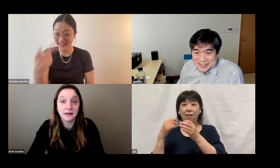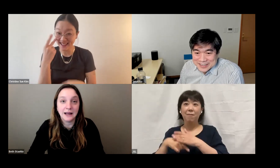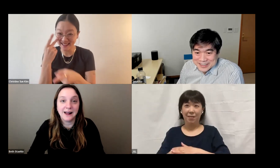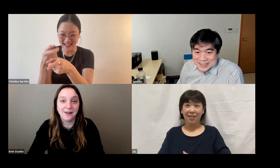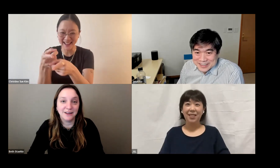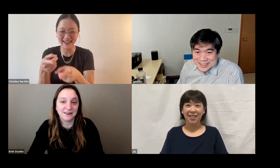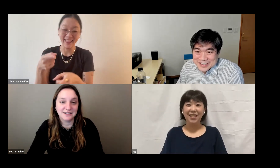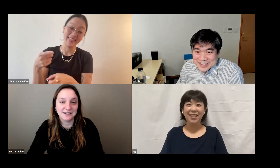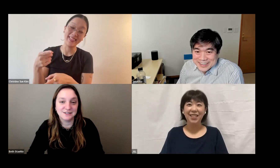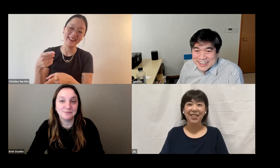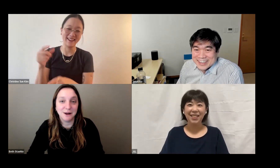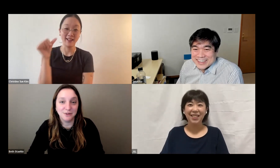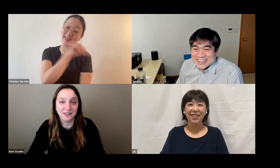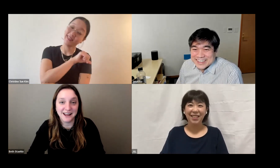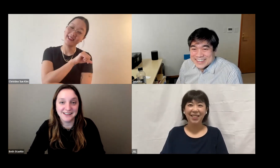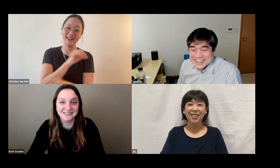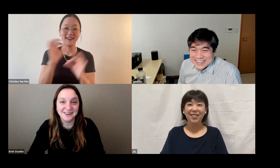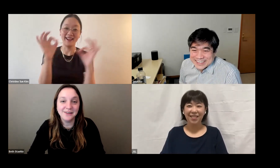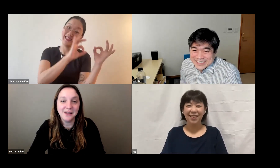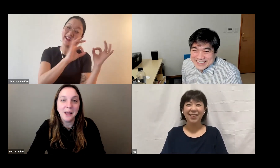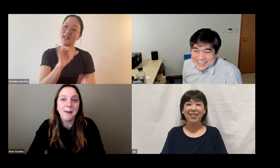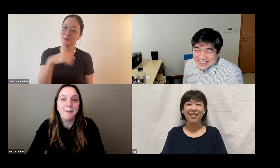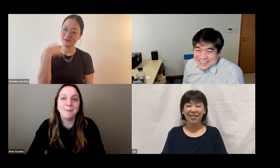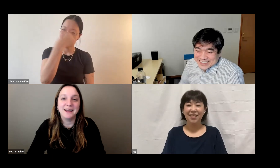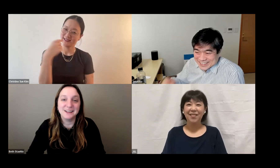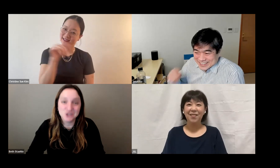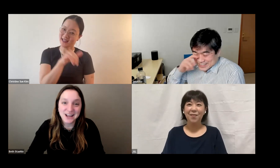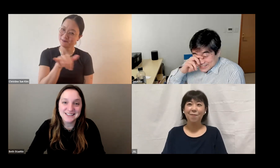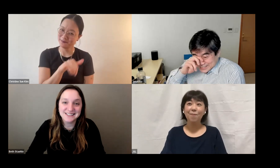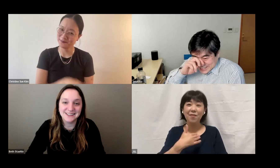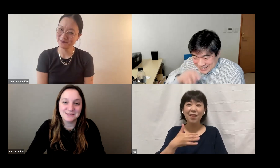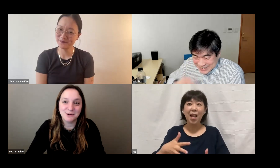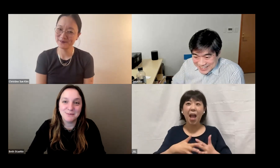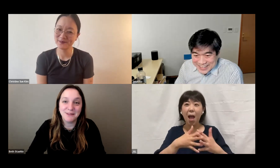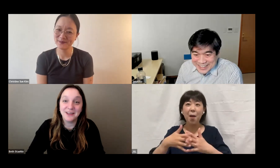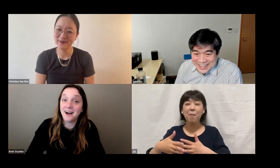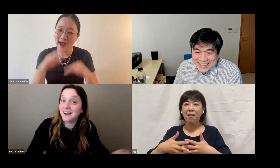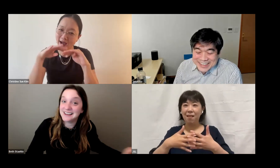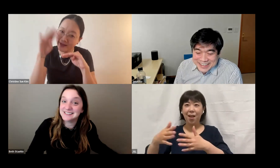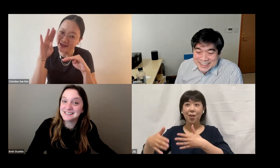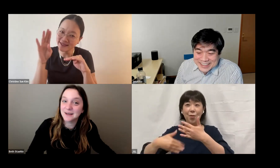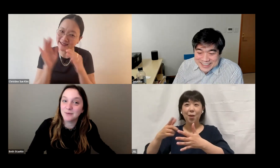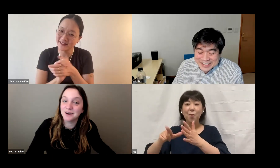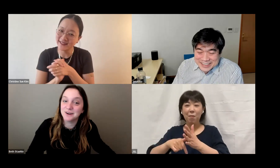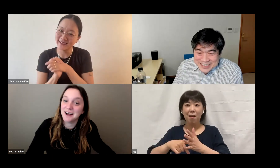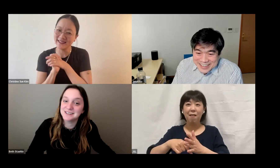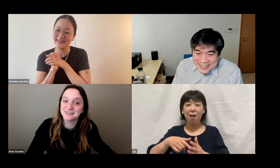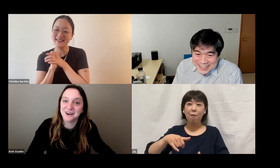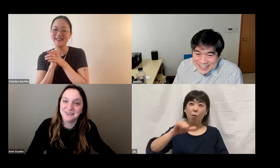and how that contacts your mouth in ASL, but in JSL, It's more about the eyes and where your eyes are going,